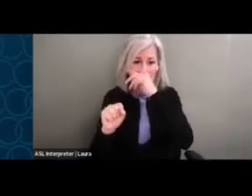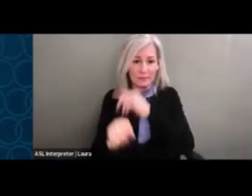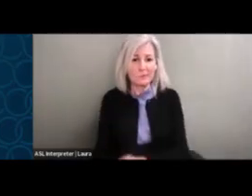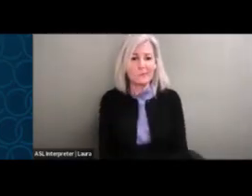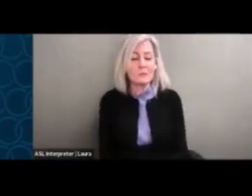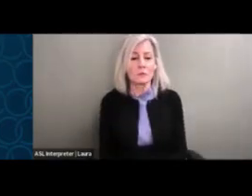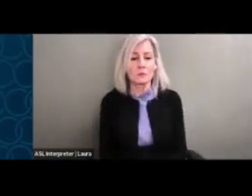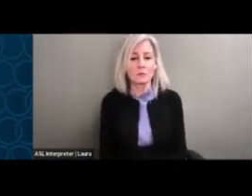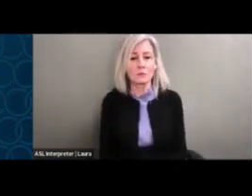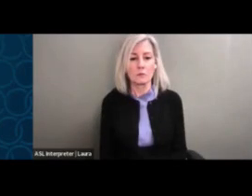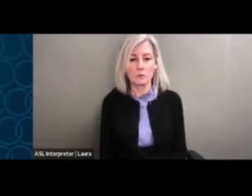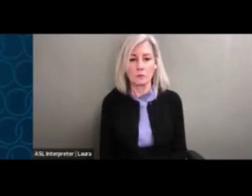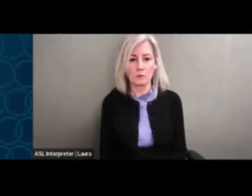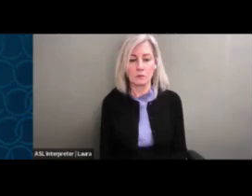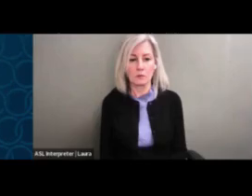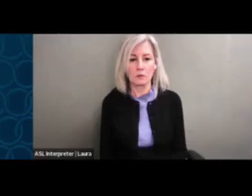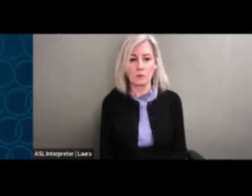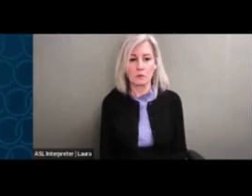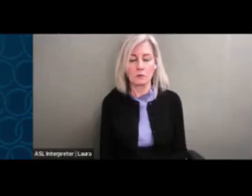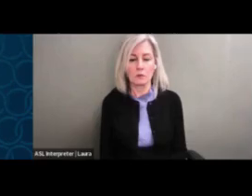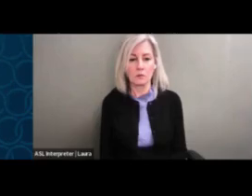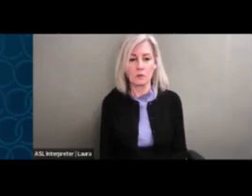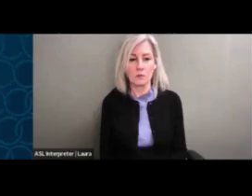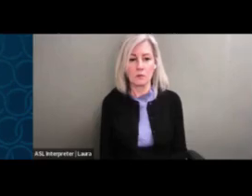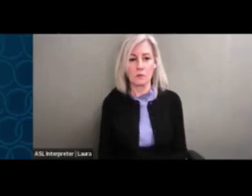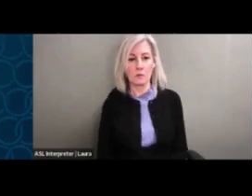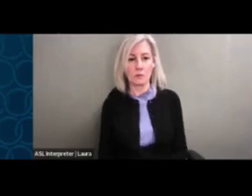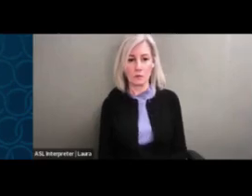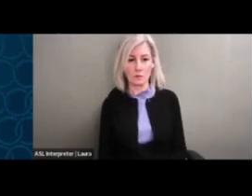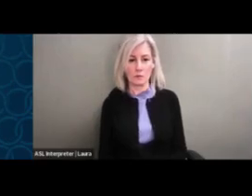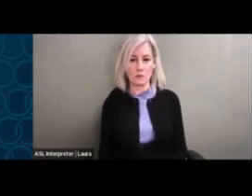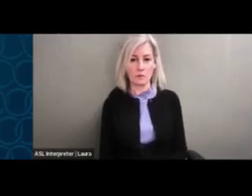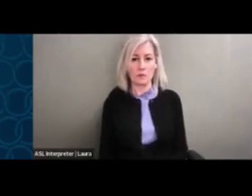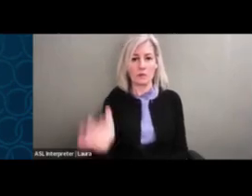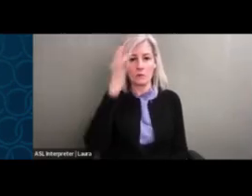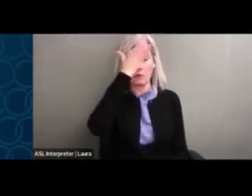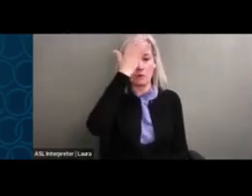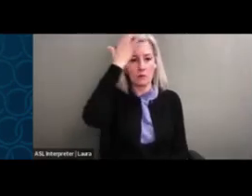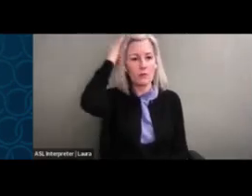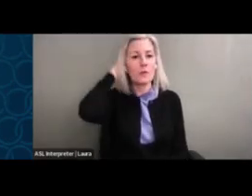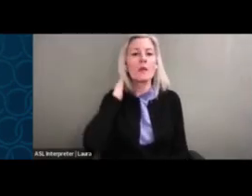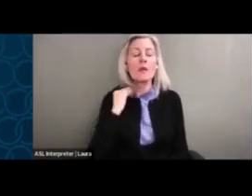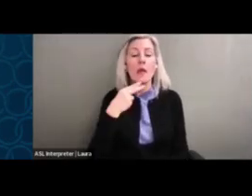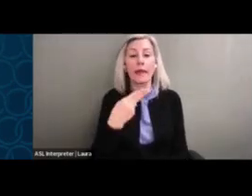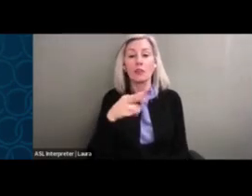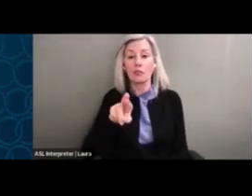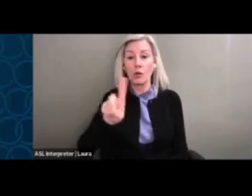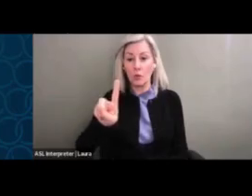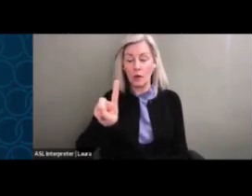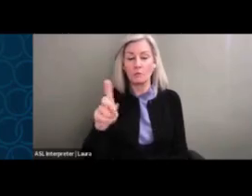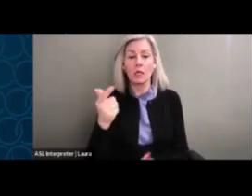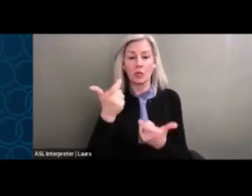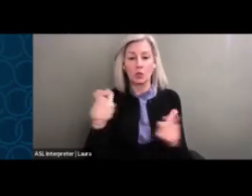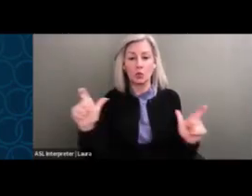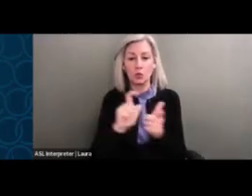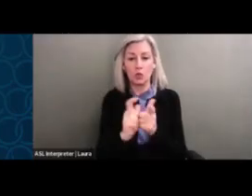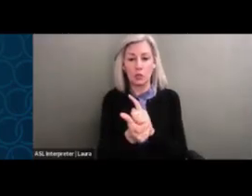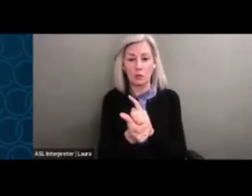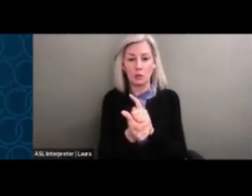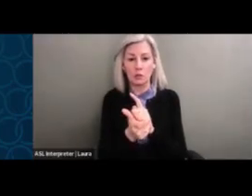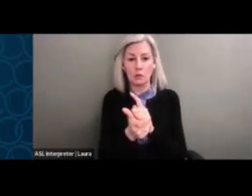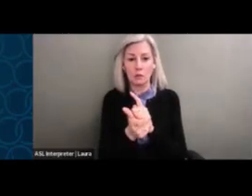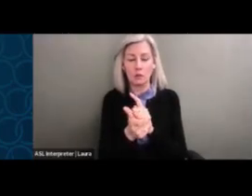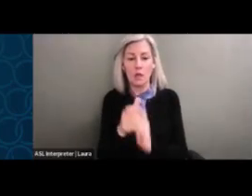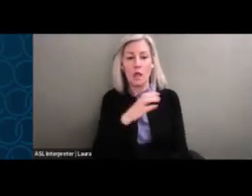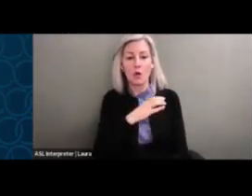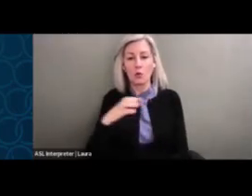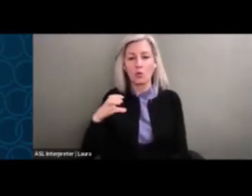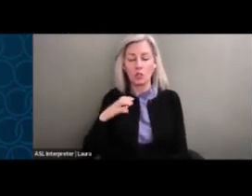, at what level, and the reimbursement rates.